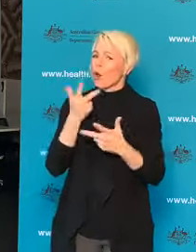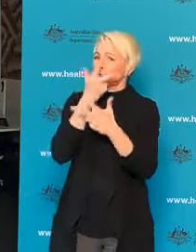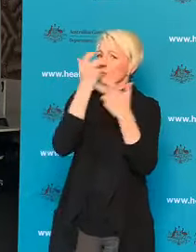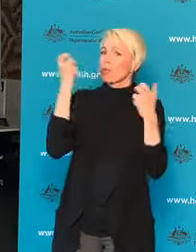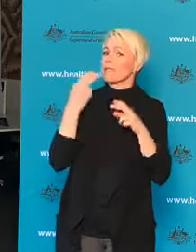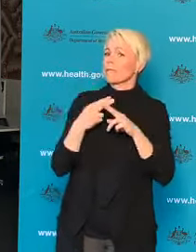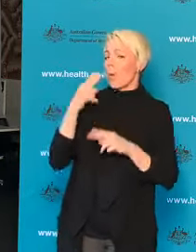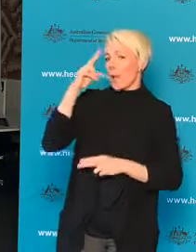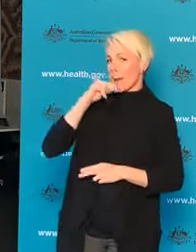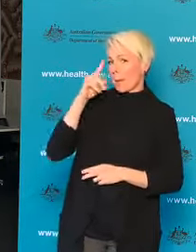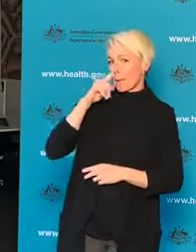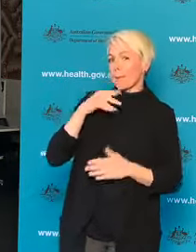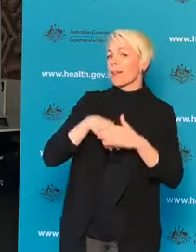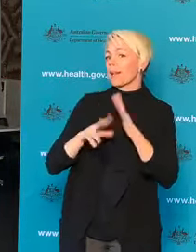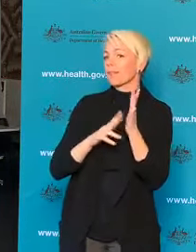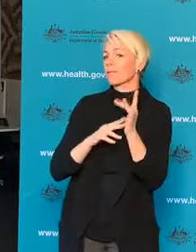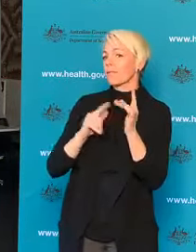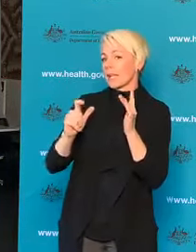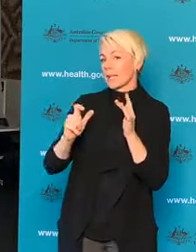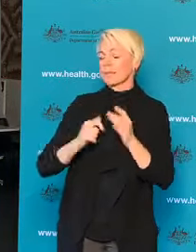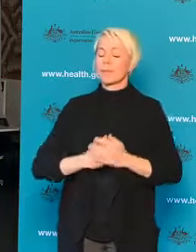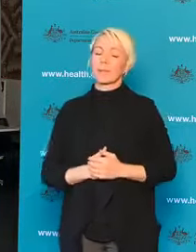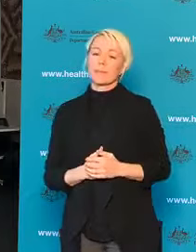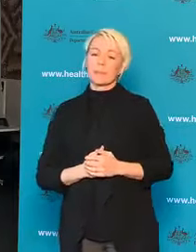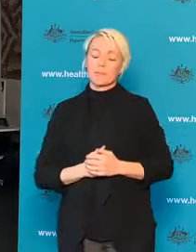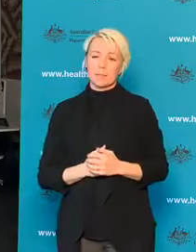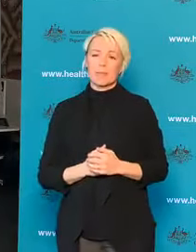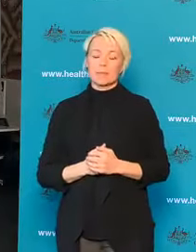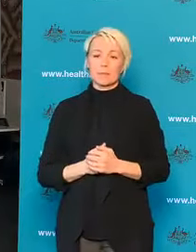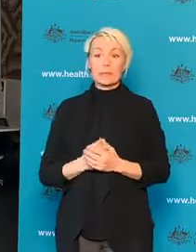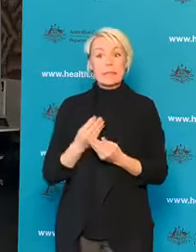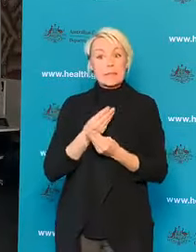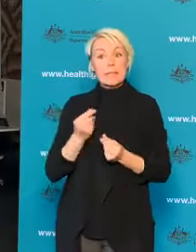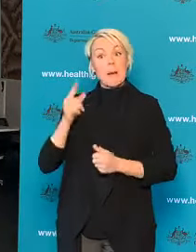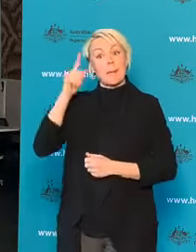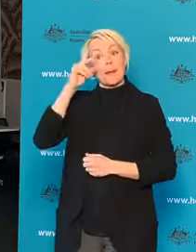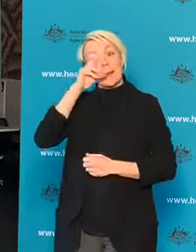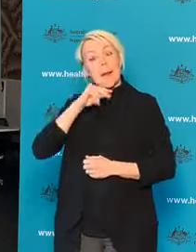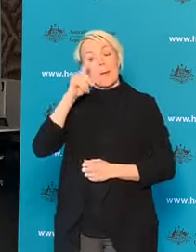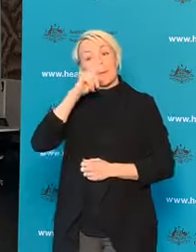that we've seen young people who had started to go back to school